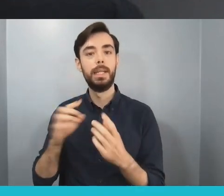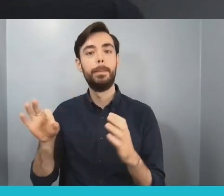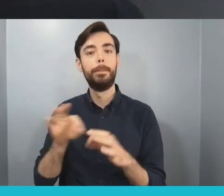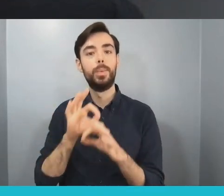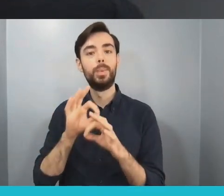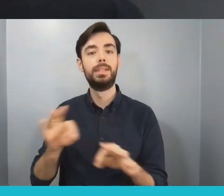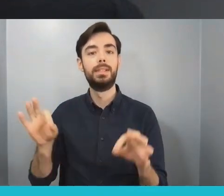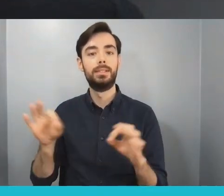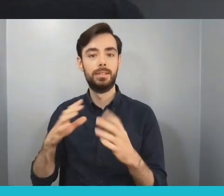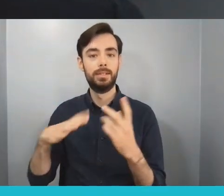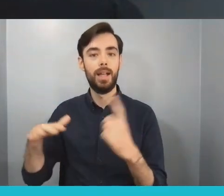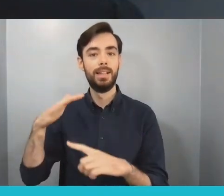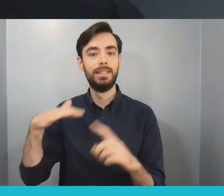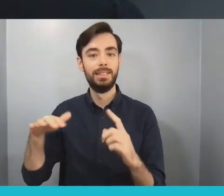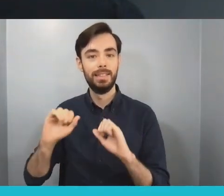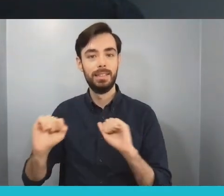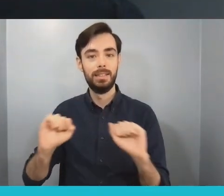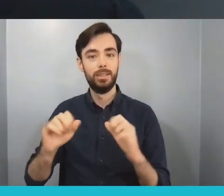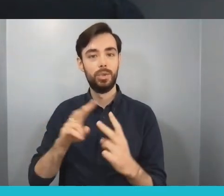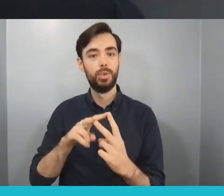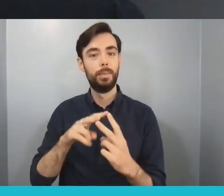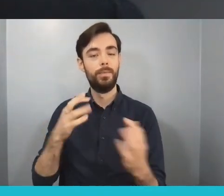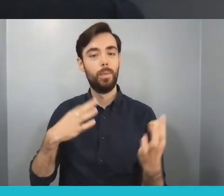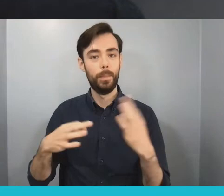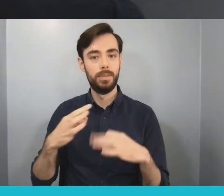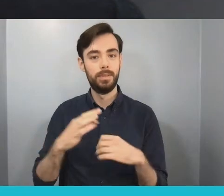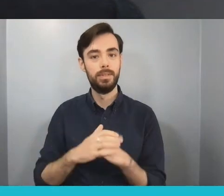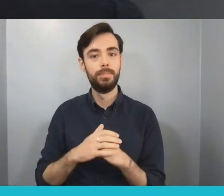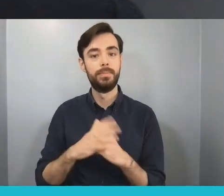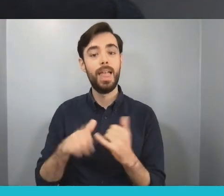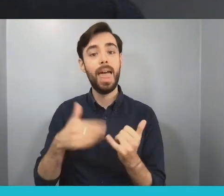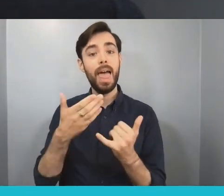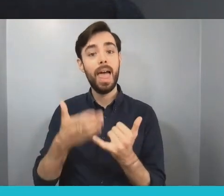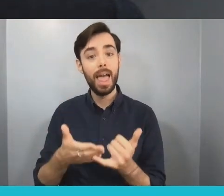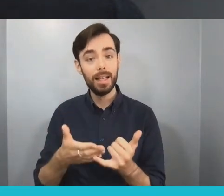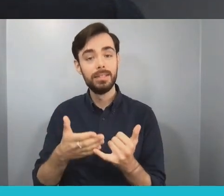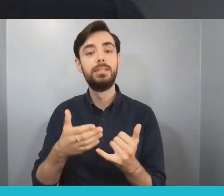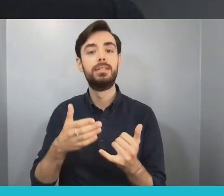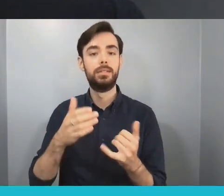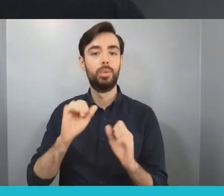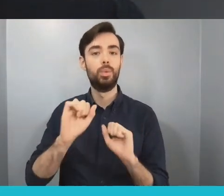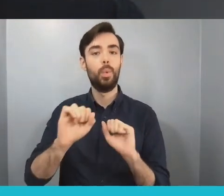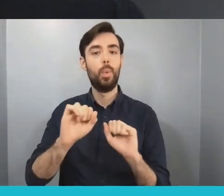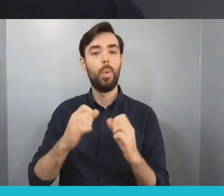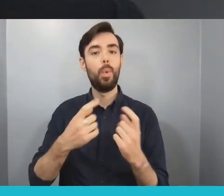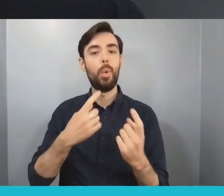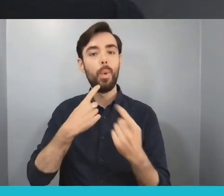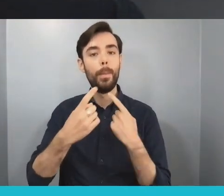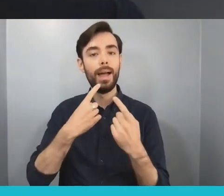be displayed and the chat will remain open until 11.15 when the event will formally close.